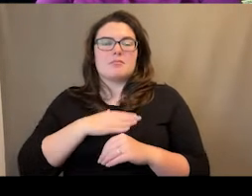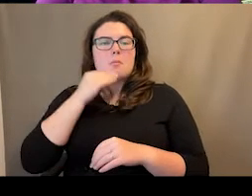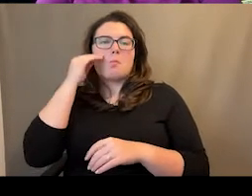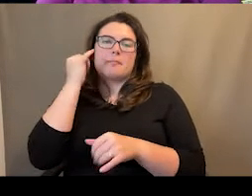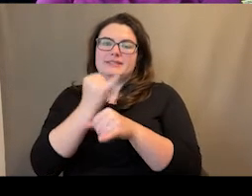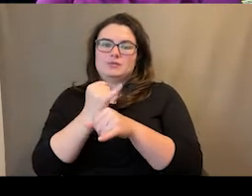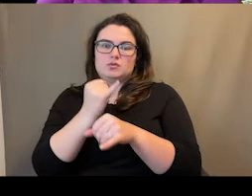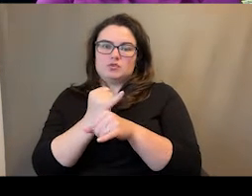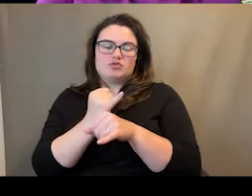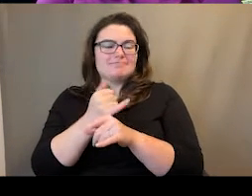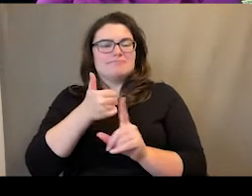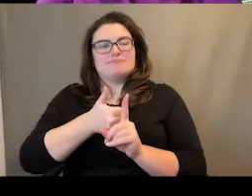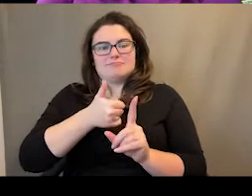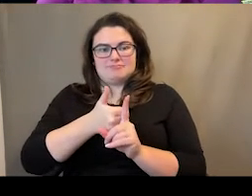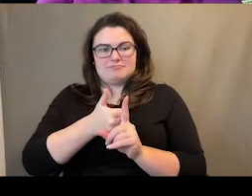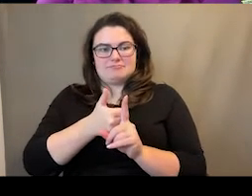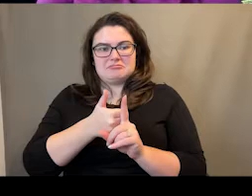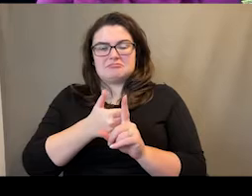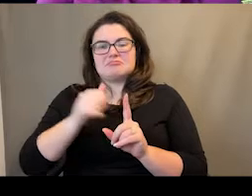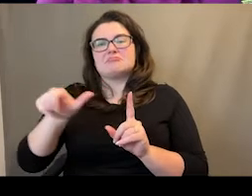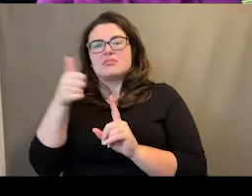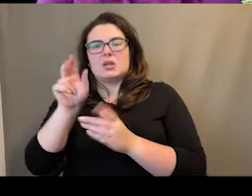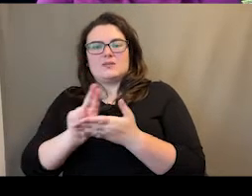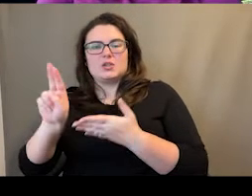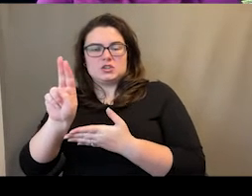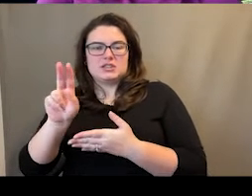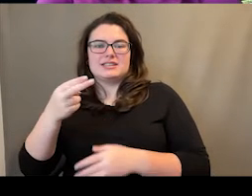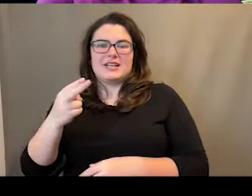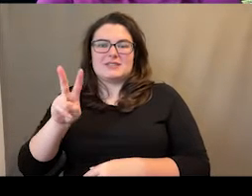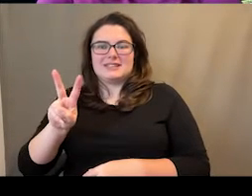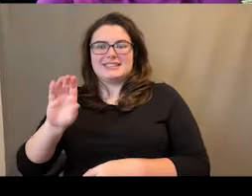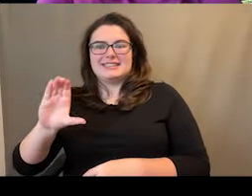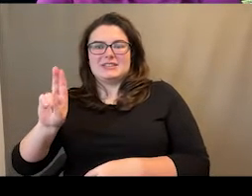it was Winston Salem State University, which is an HBCU in the University of North Carolina